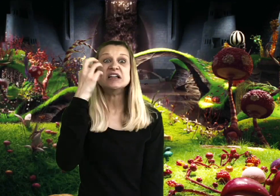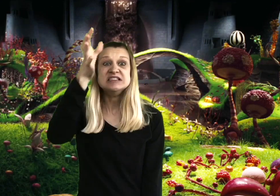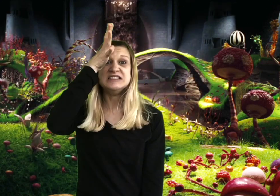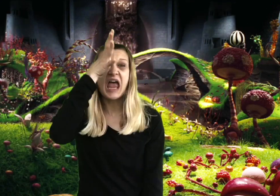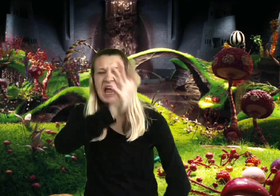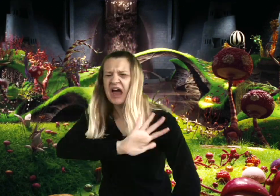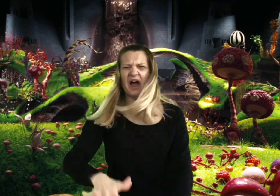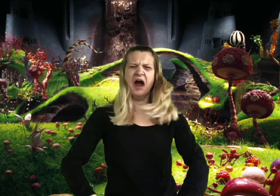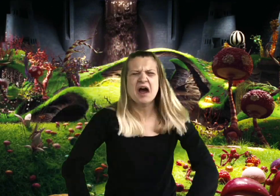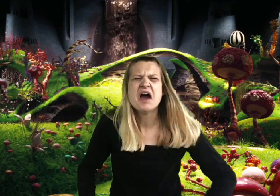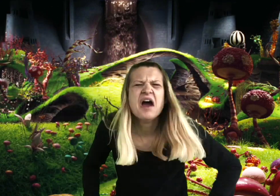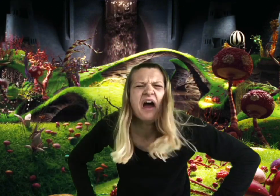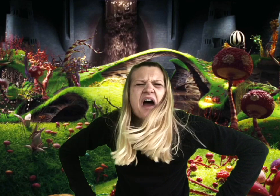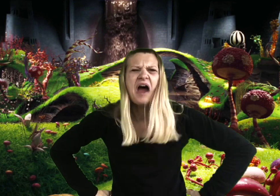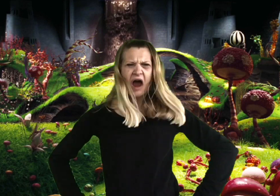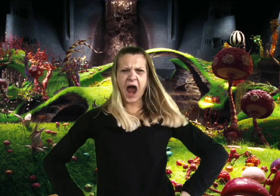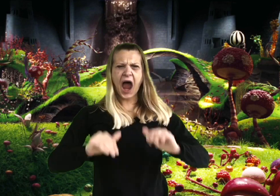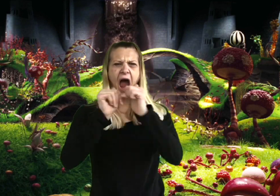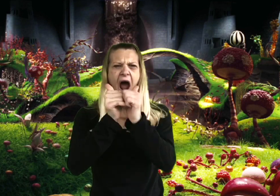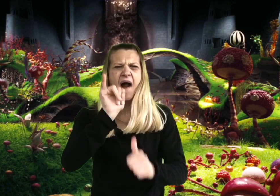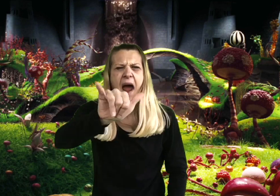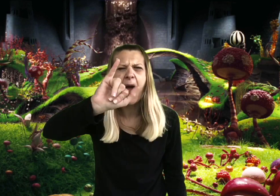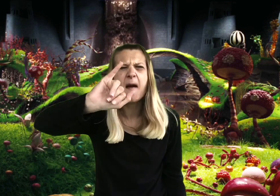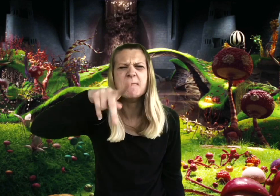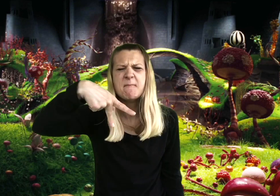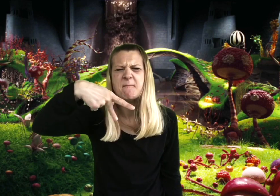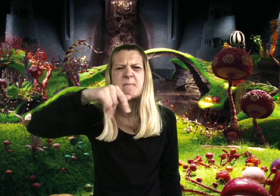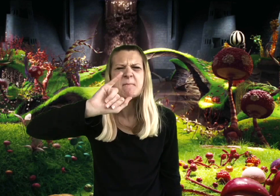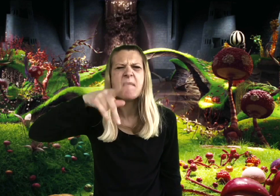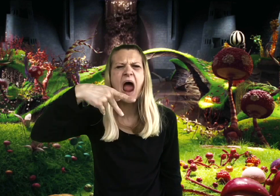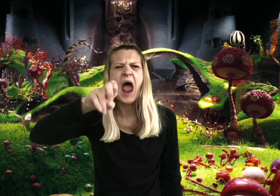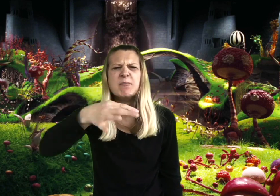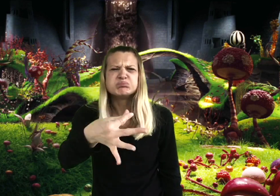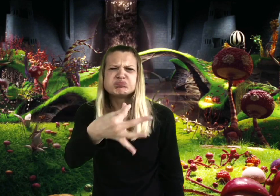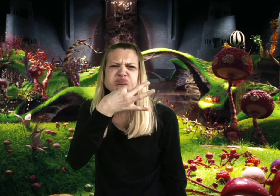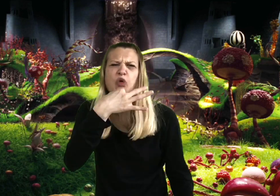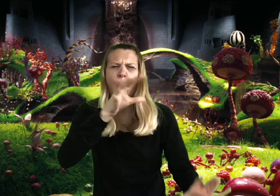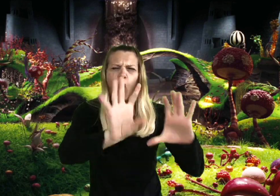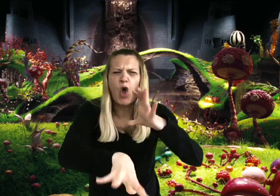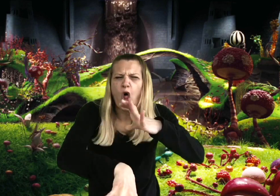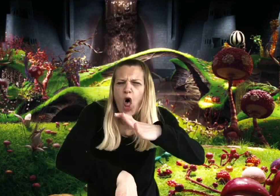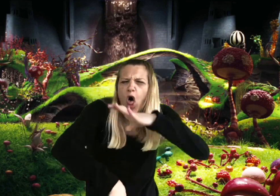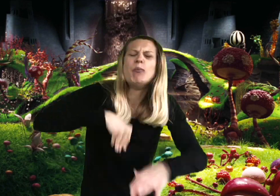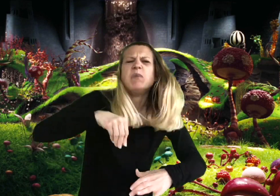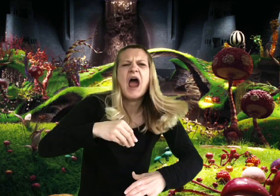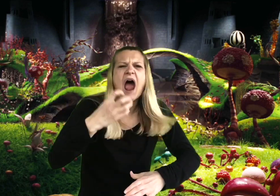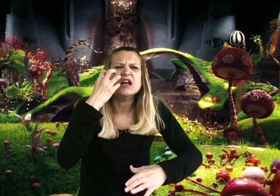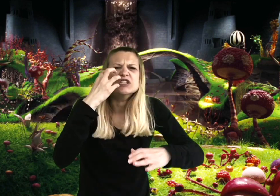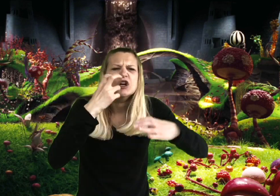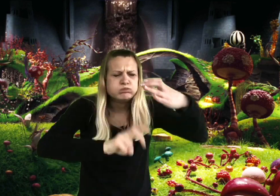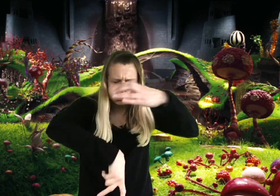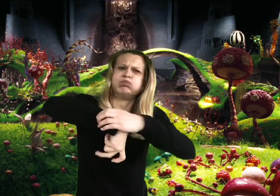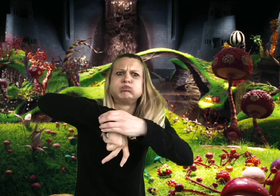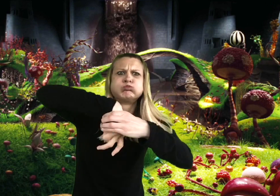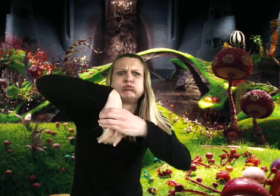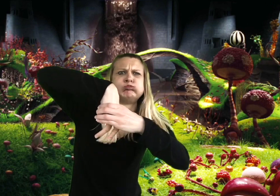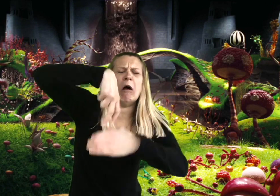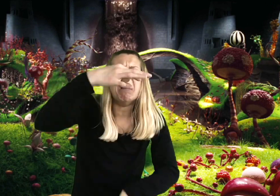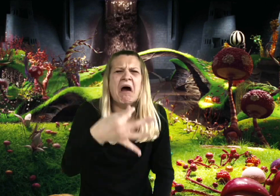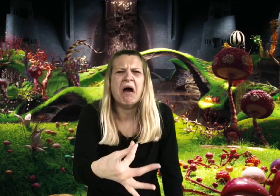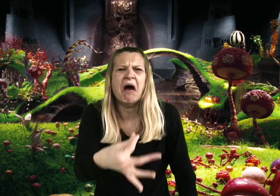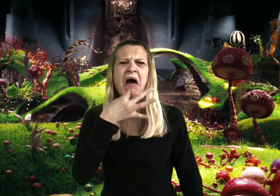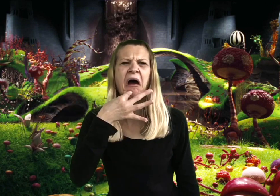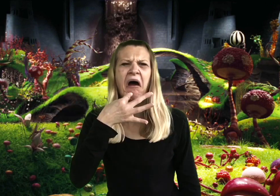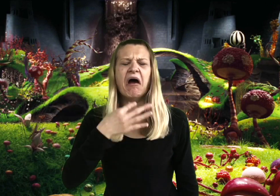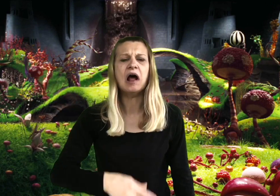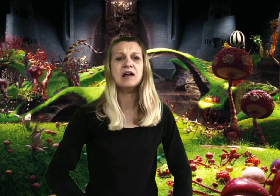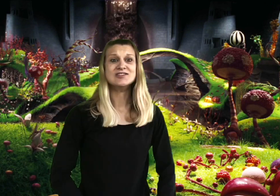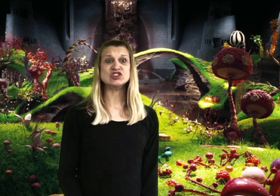"It’s a wonder to me," said Mr. Gloop, "how that pipe is big enough for him to go through it."